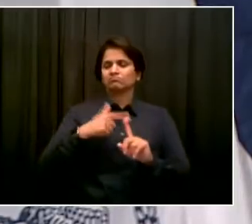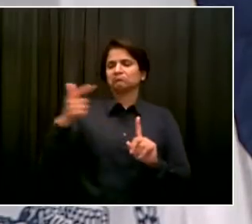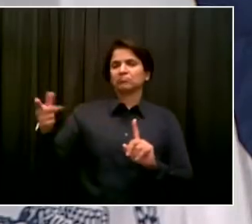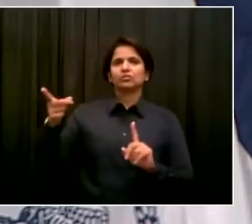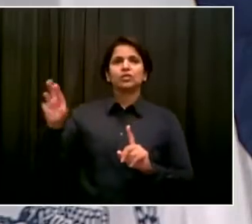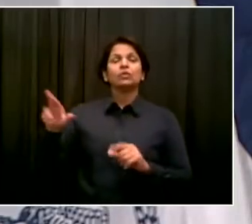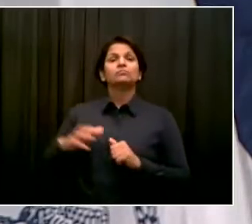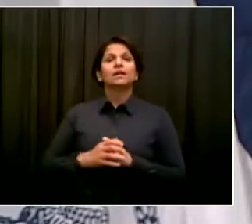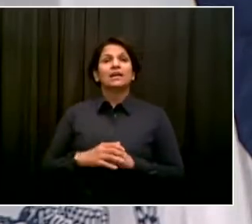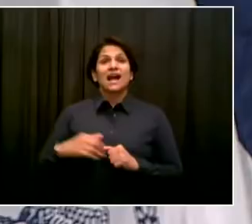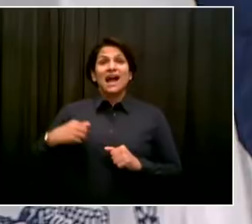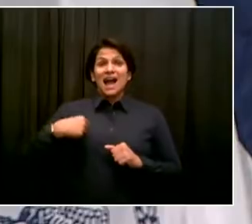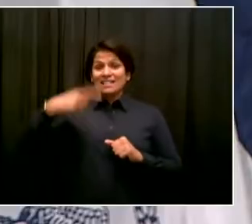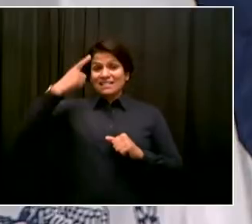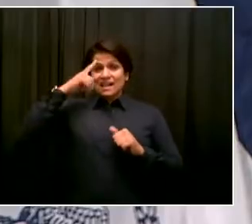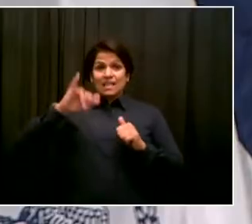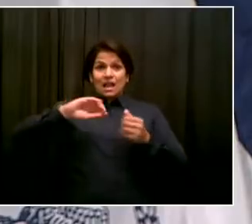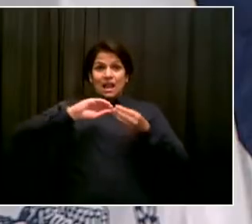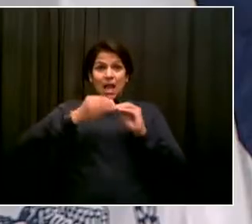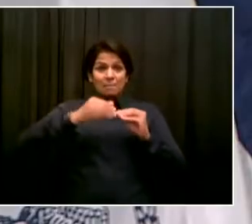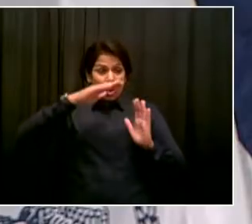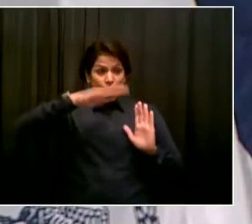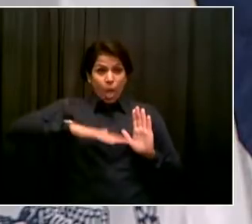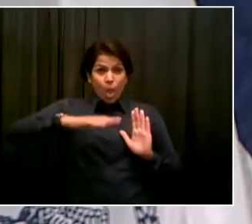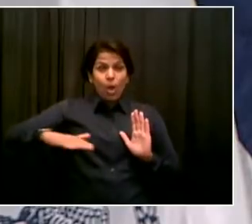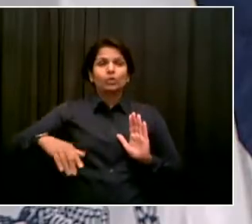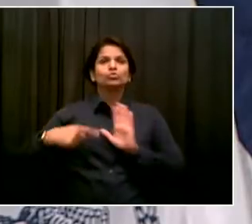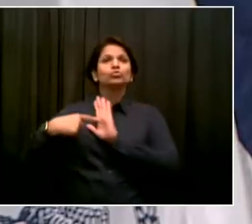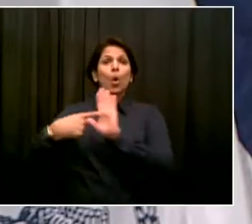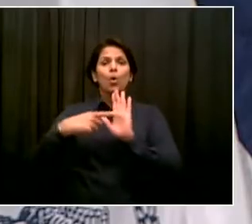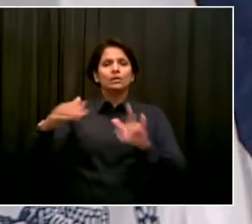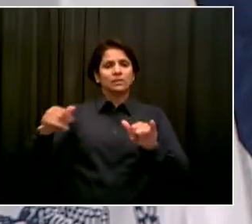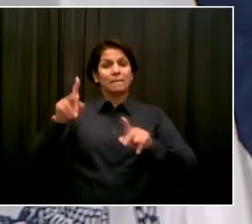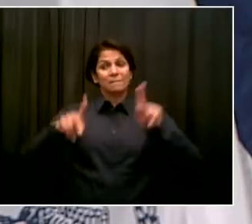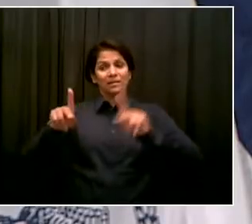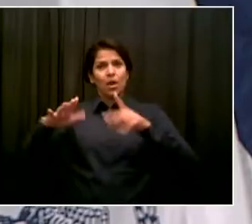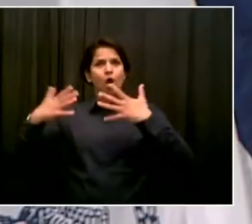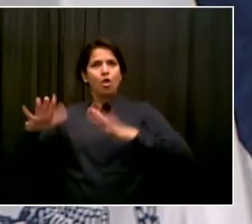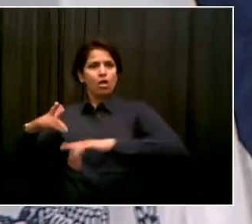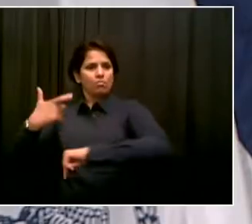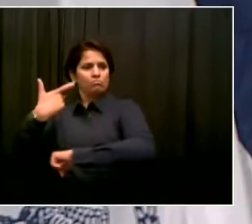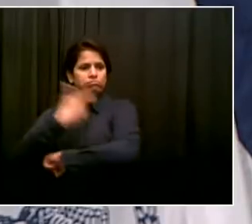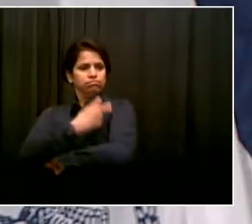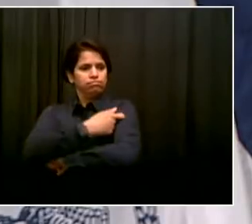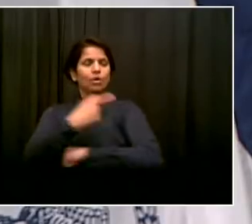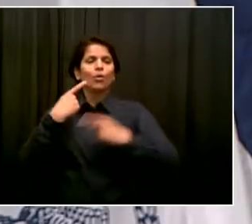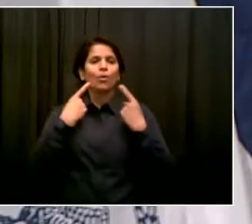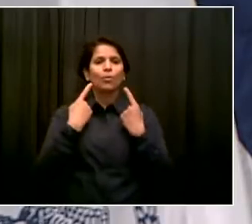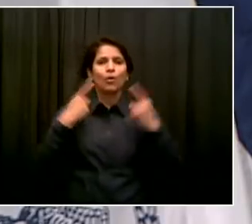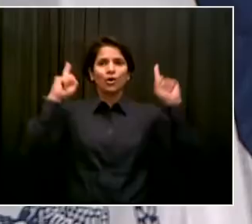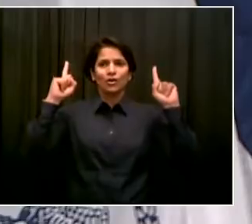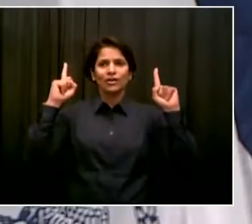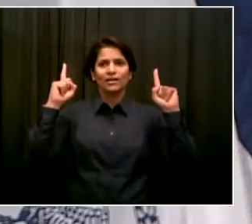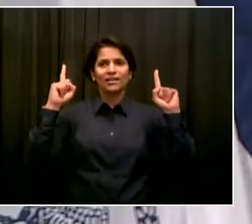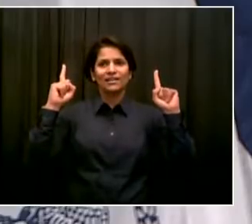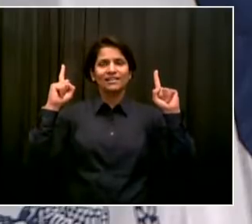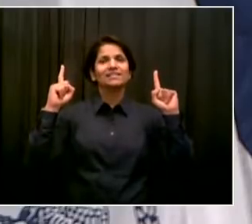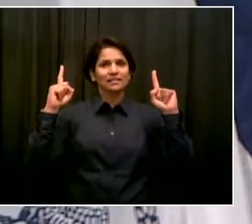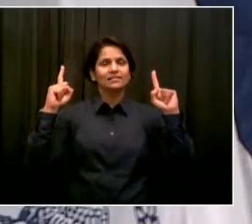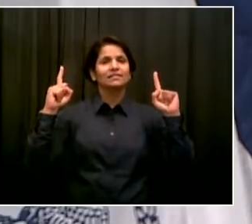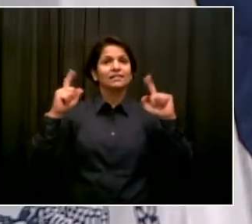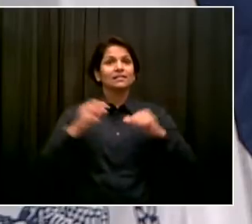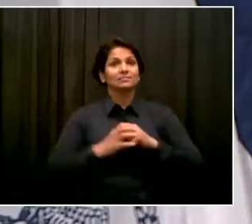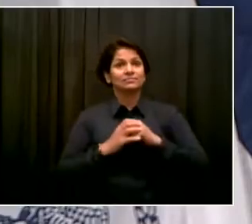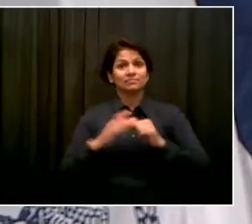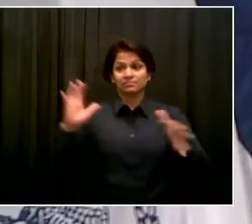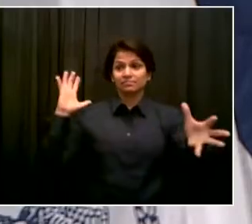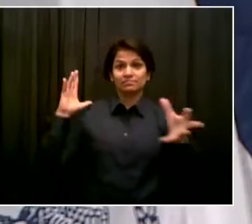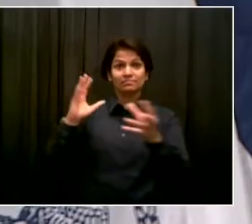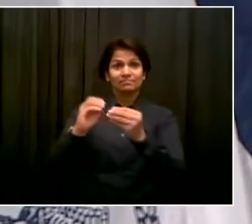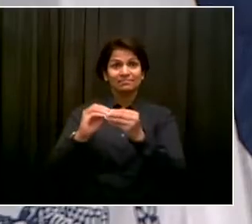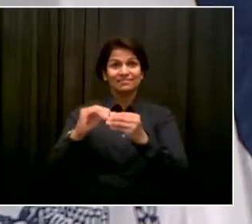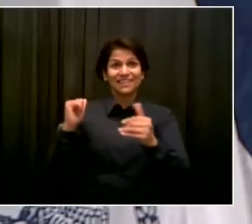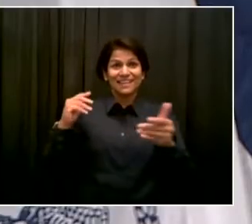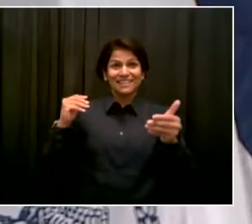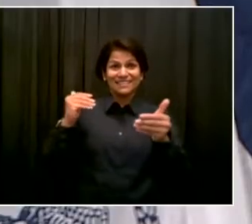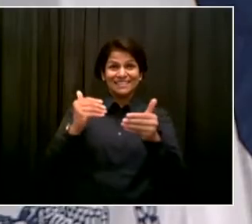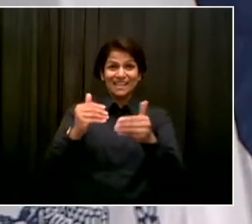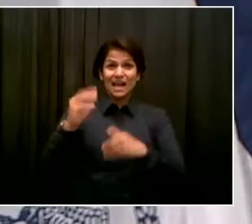GET DR. VARMA INTO THIS.